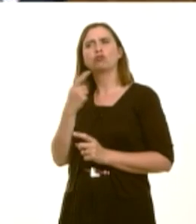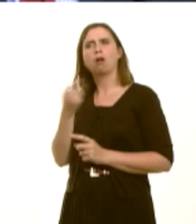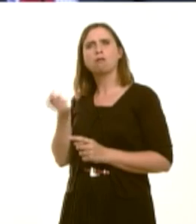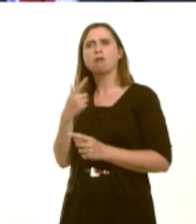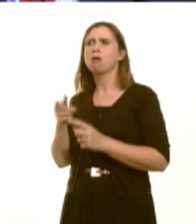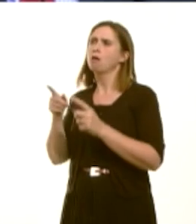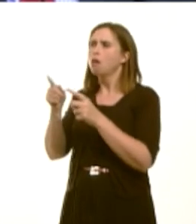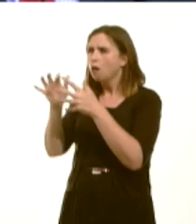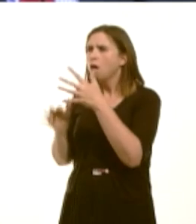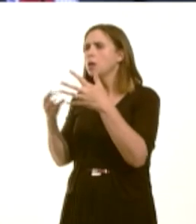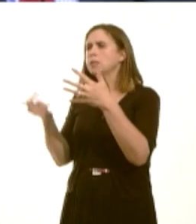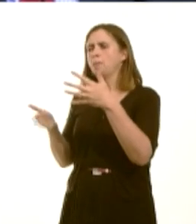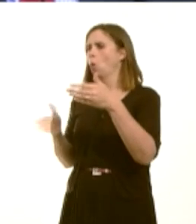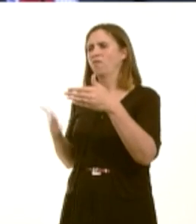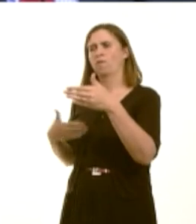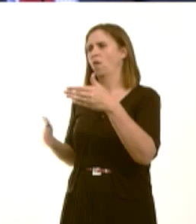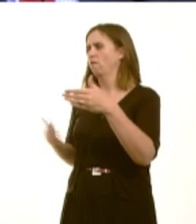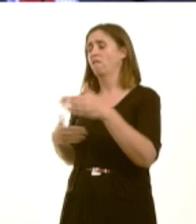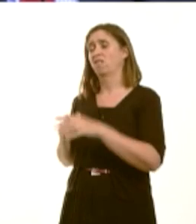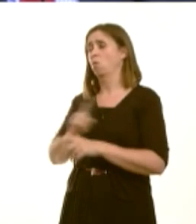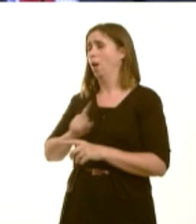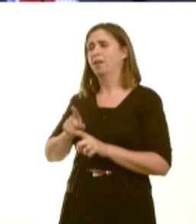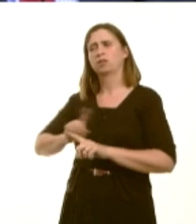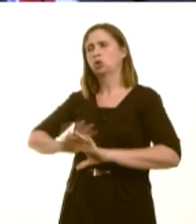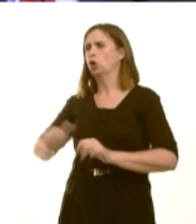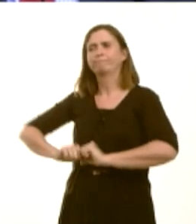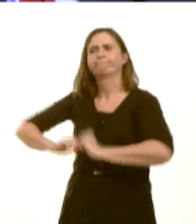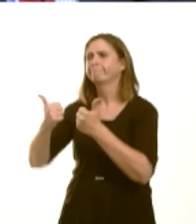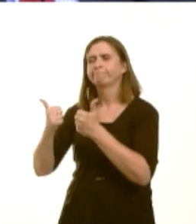because they were seen as ineffective. The chair of the cancer drugs fund in England